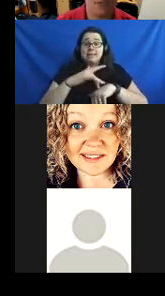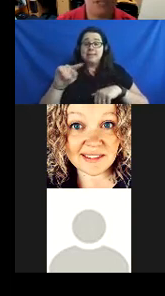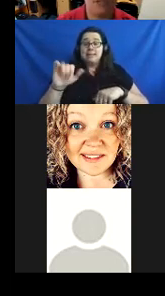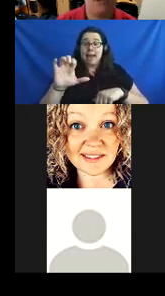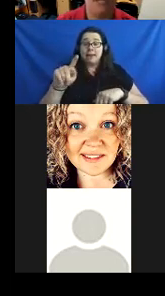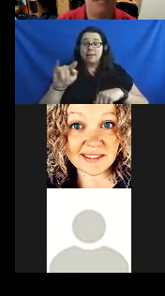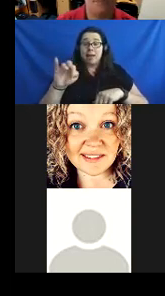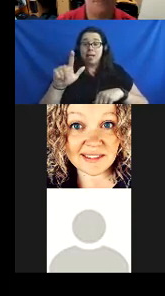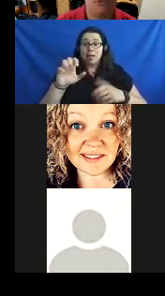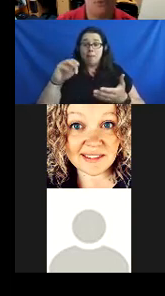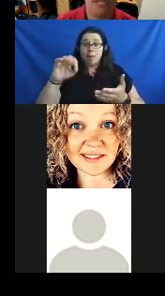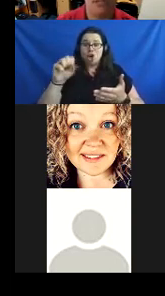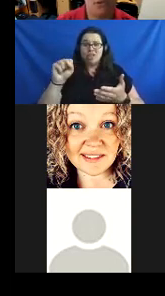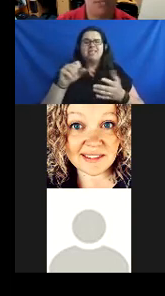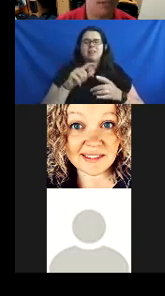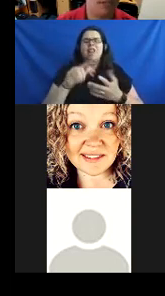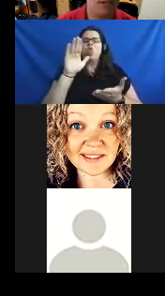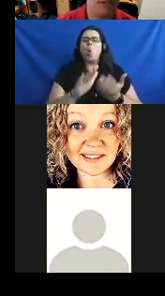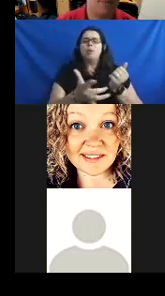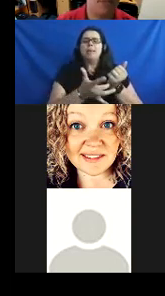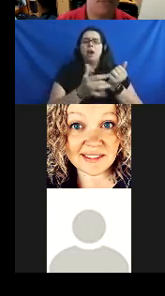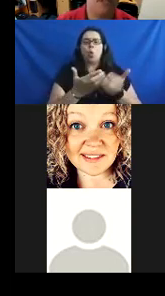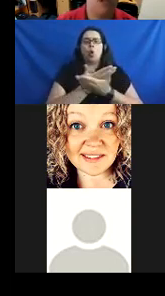SIMPLER NO TECH, LOW TECH OPTIONS.